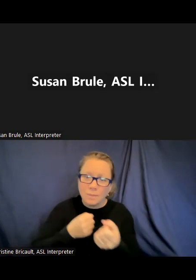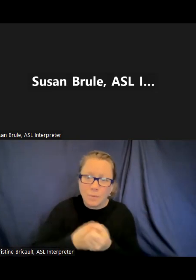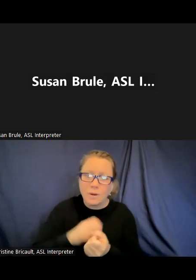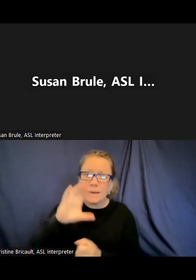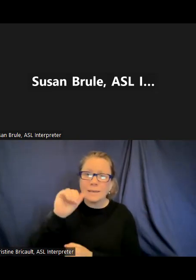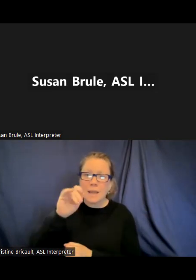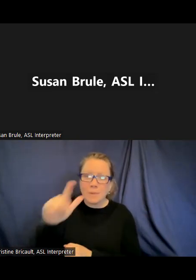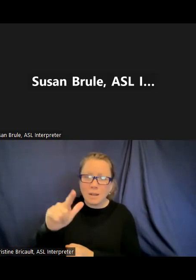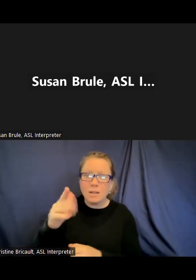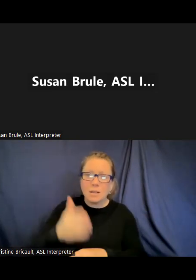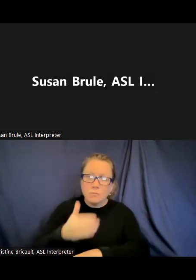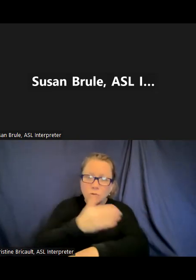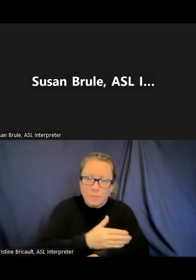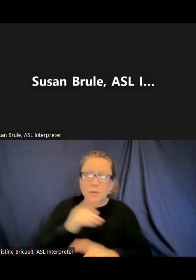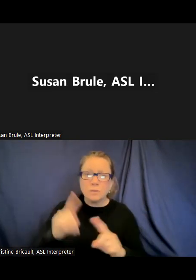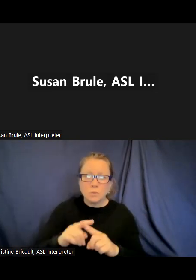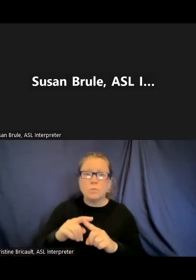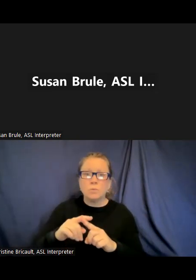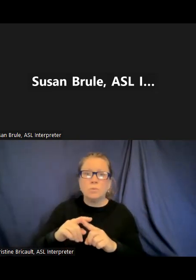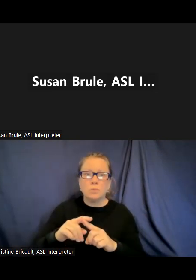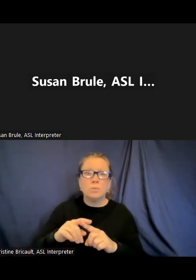to municipal facilities, aimed at improving